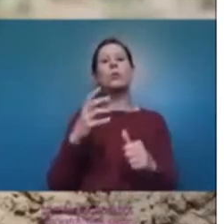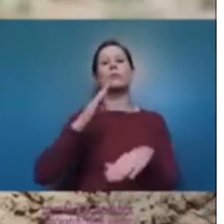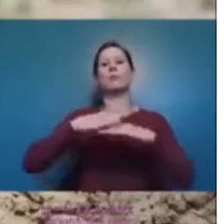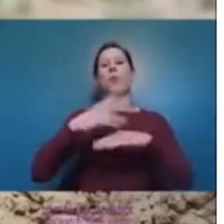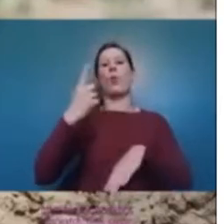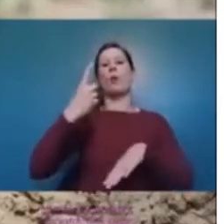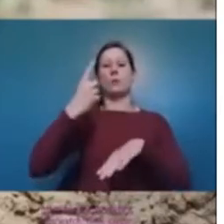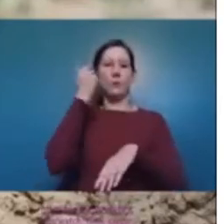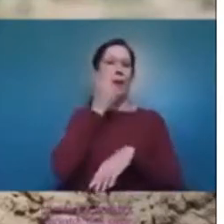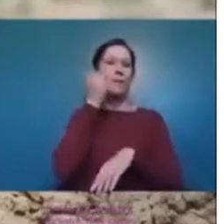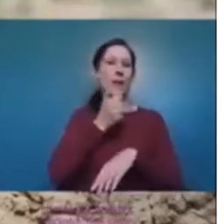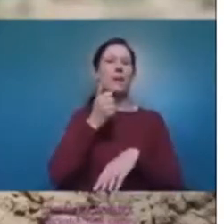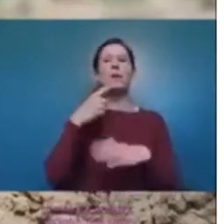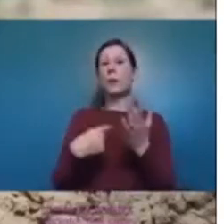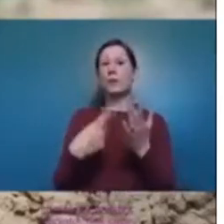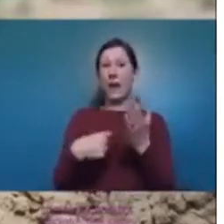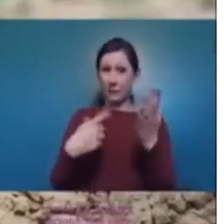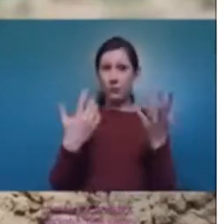sometimes as many as four.